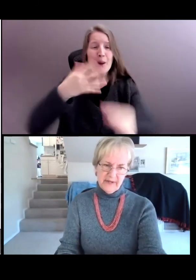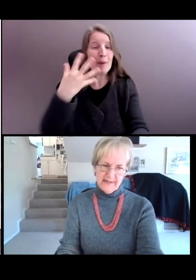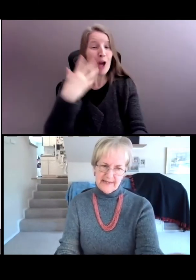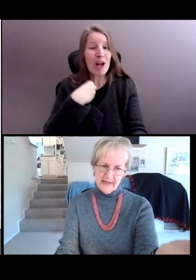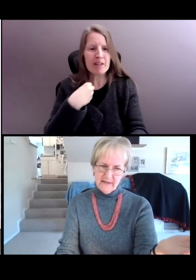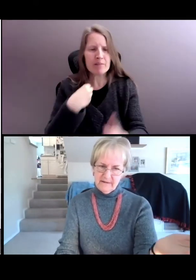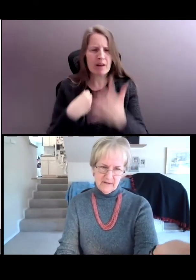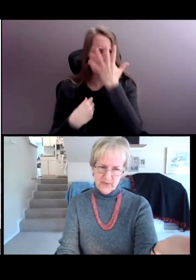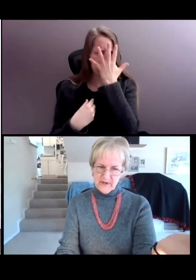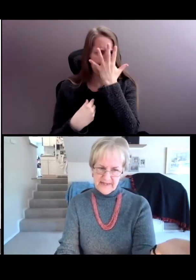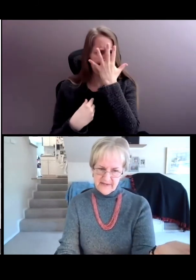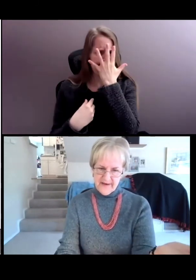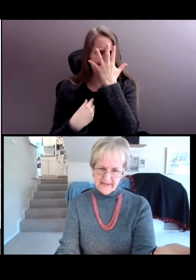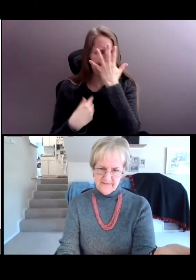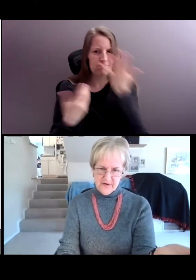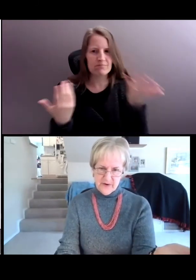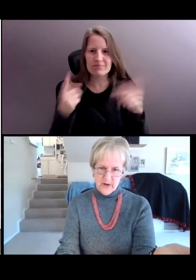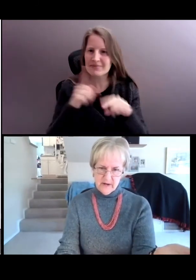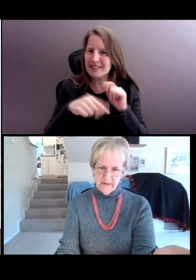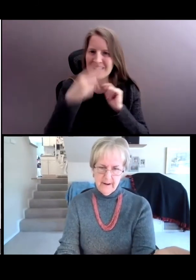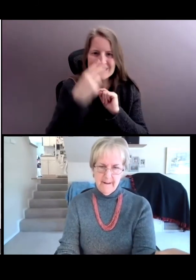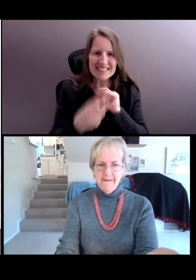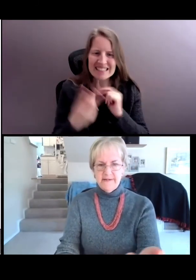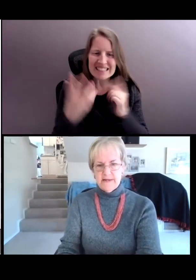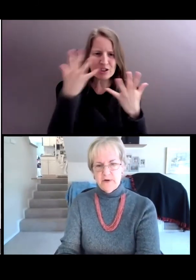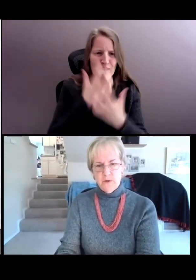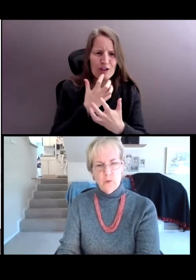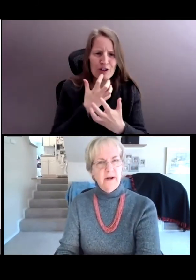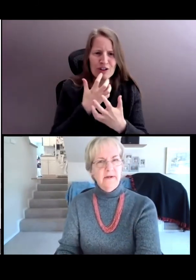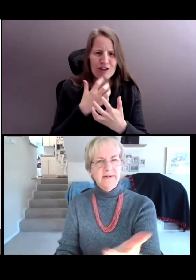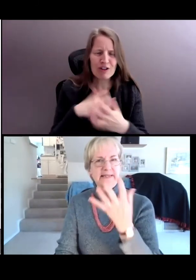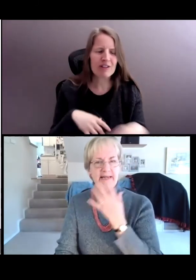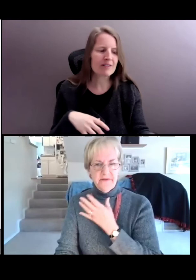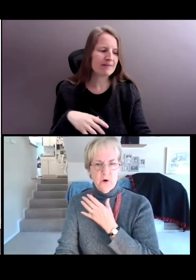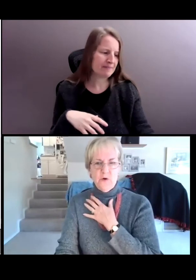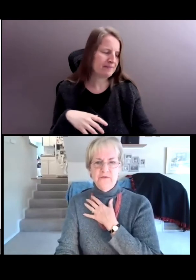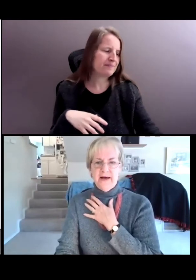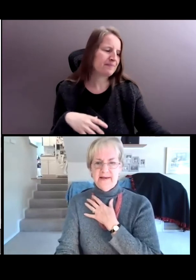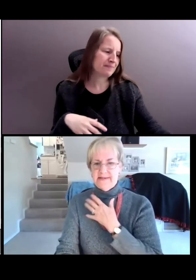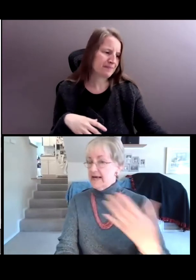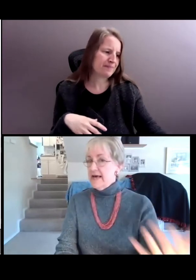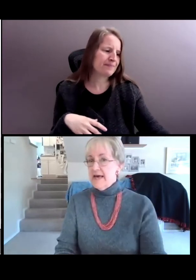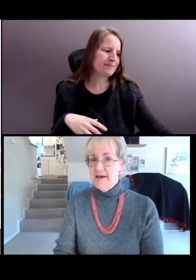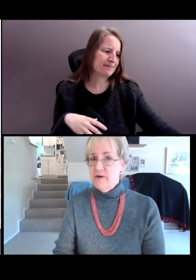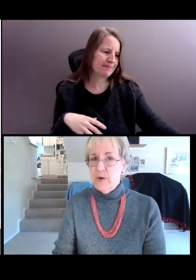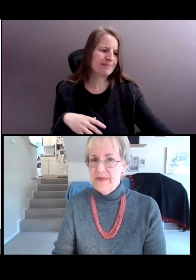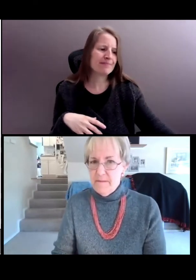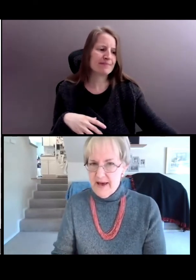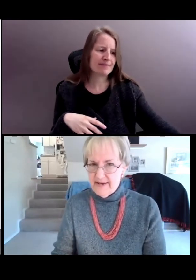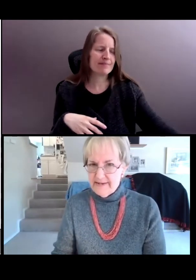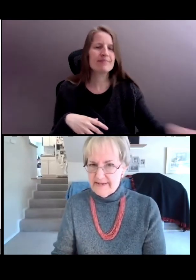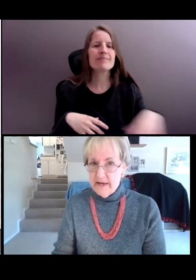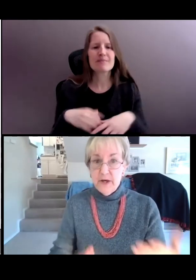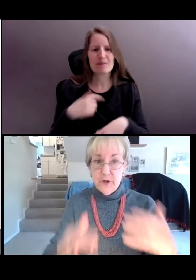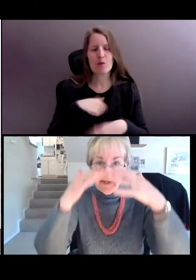see the person's face very well So, you want to see the whole face even with the mask you